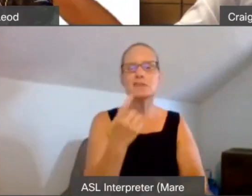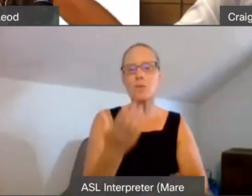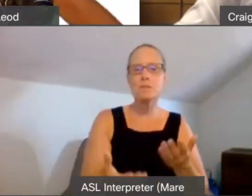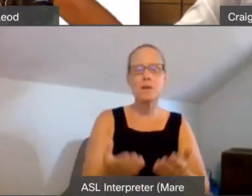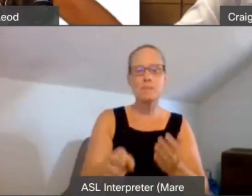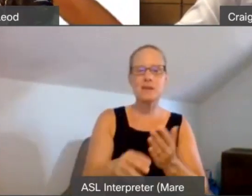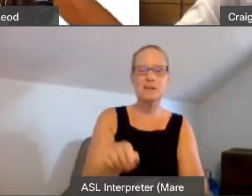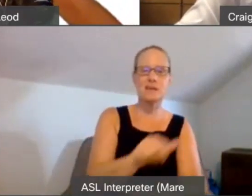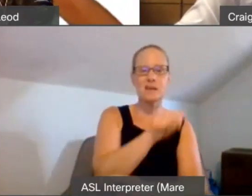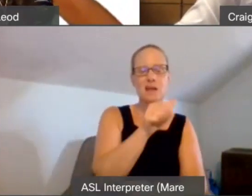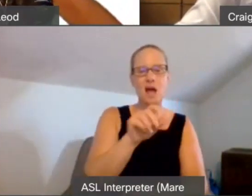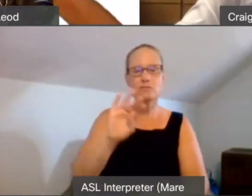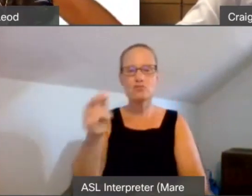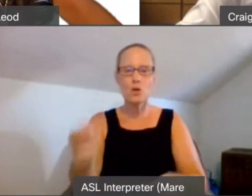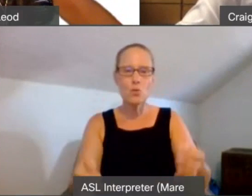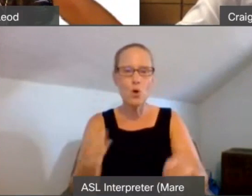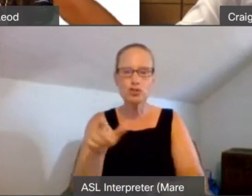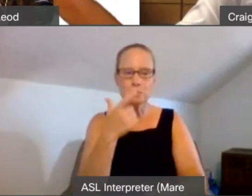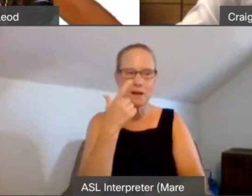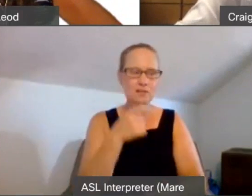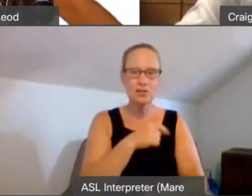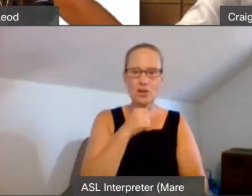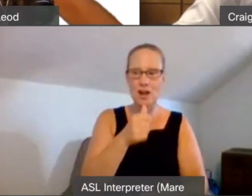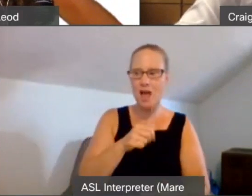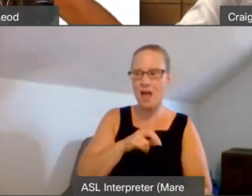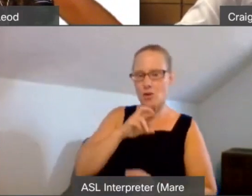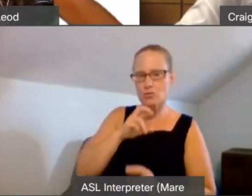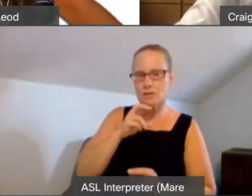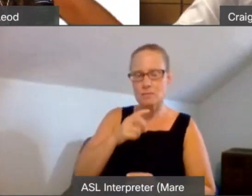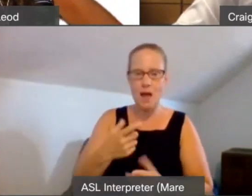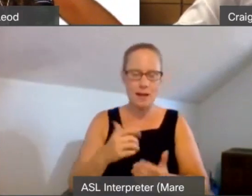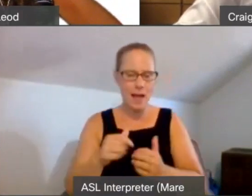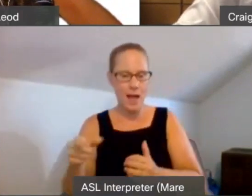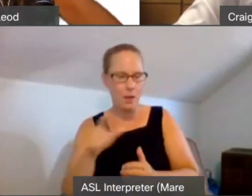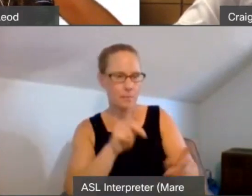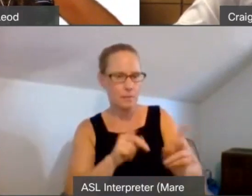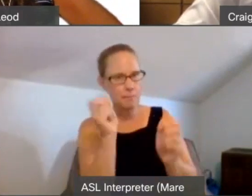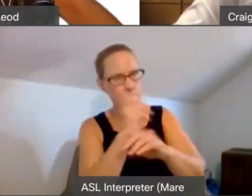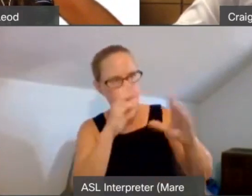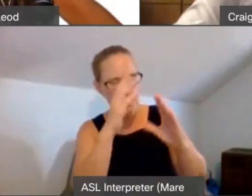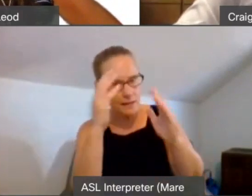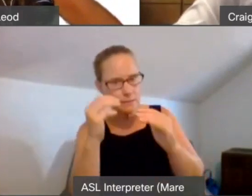out of drug court just because they're not responding the way that say a certain drug court judge wants.